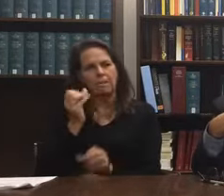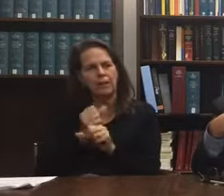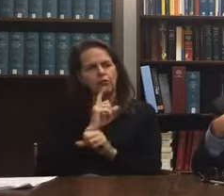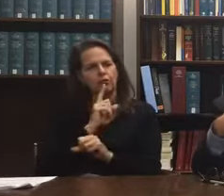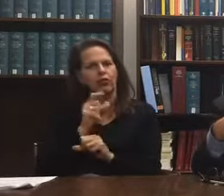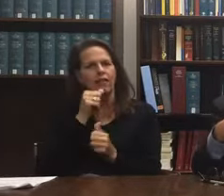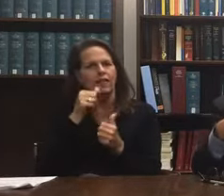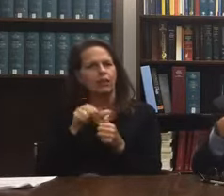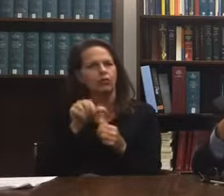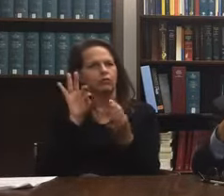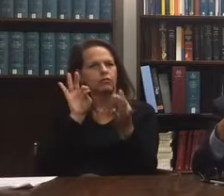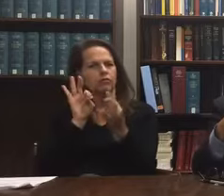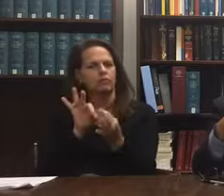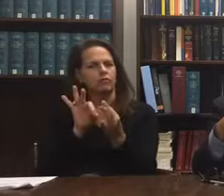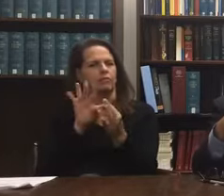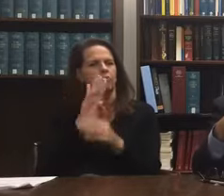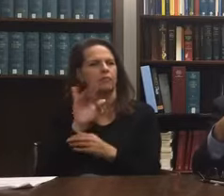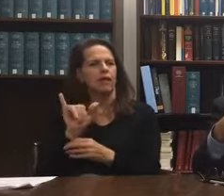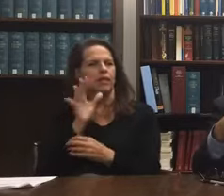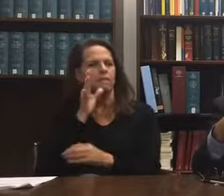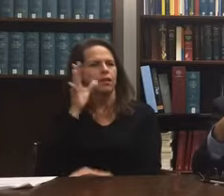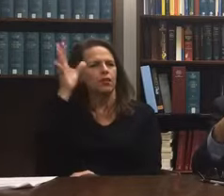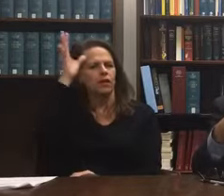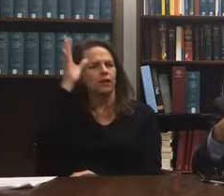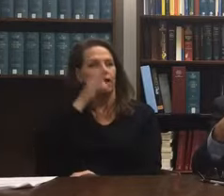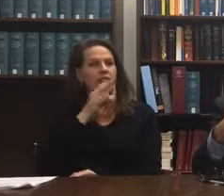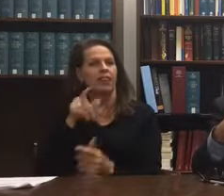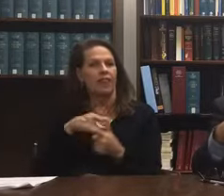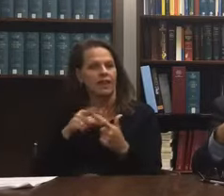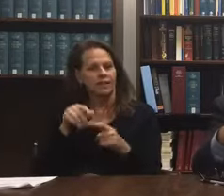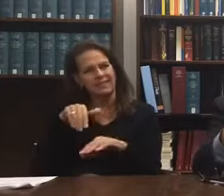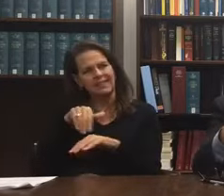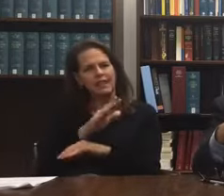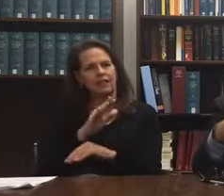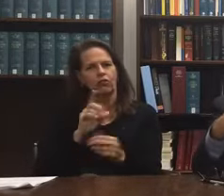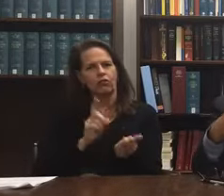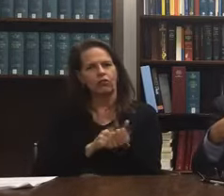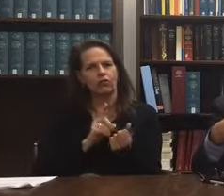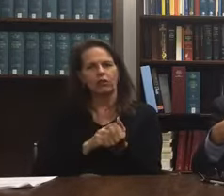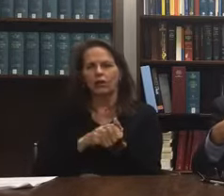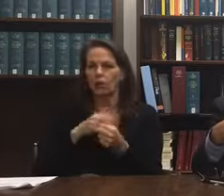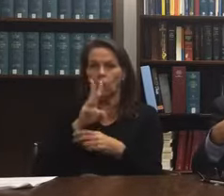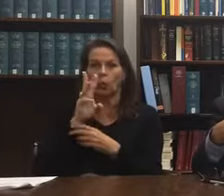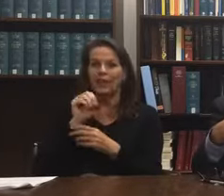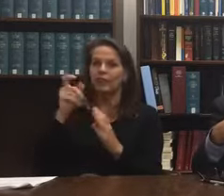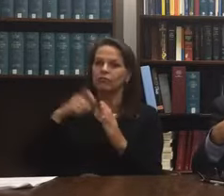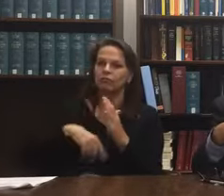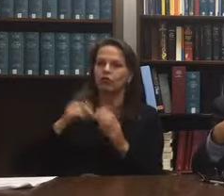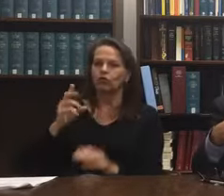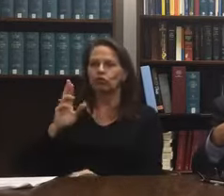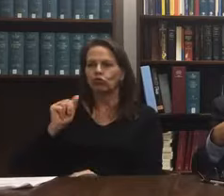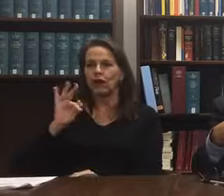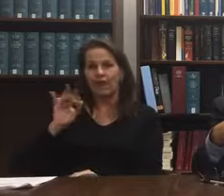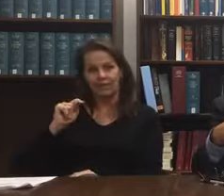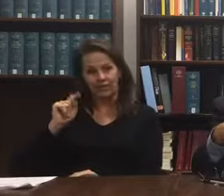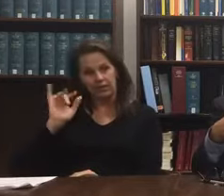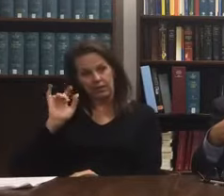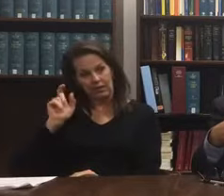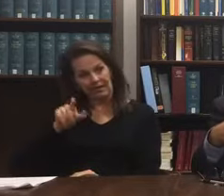accurate we run it by the parent and then we send it to the doctor and say we've got a draft for you if you need to revise it if you're not happy with it